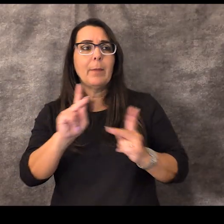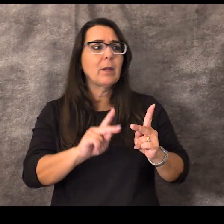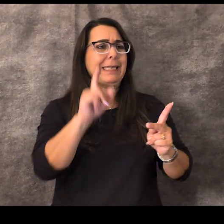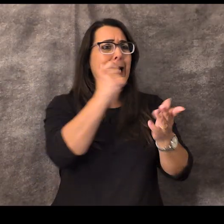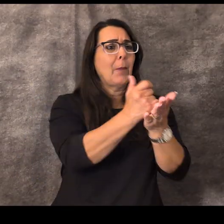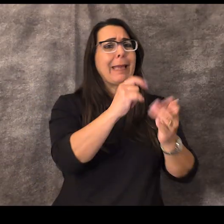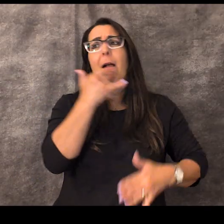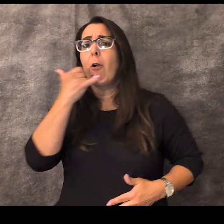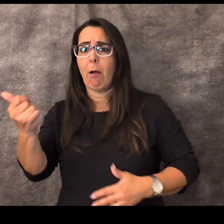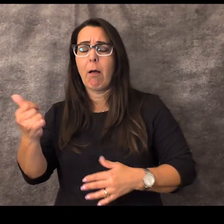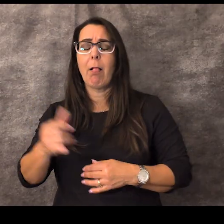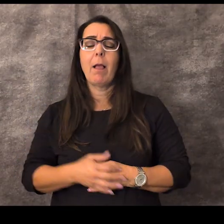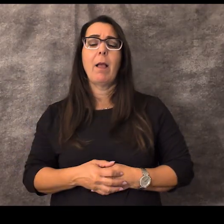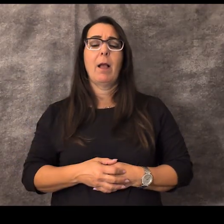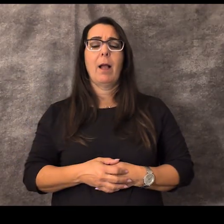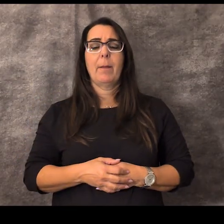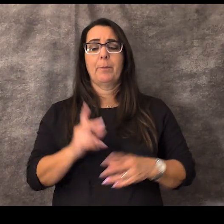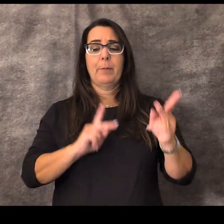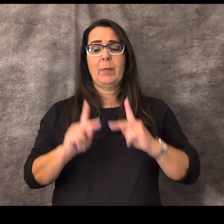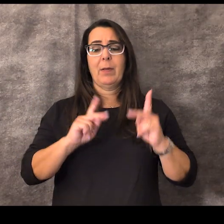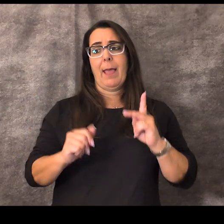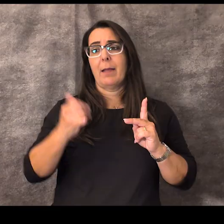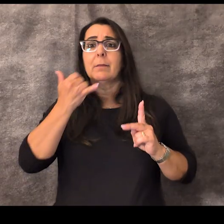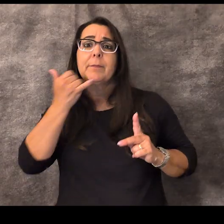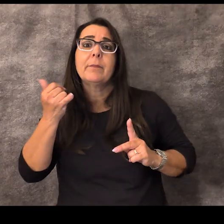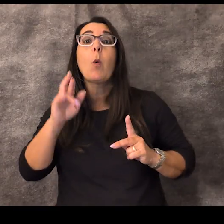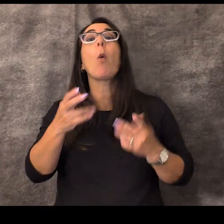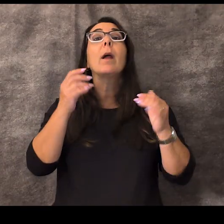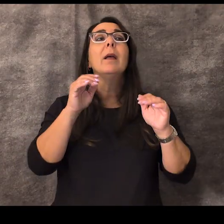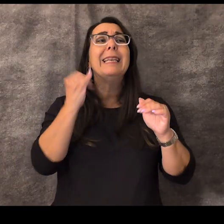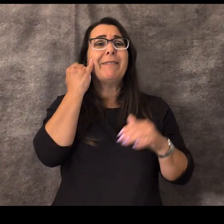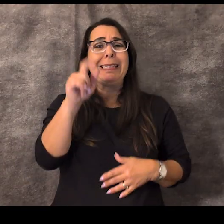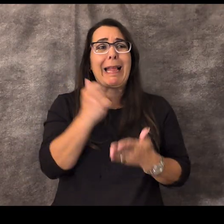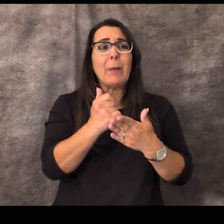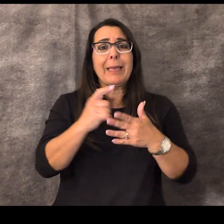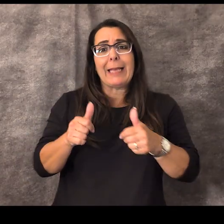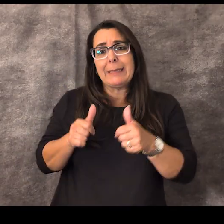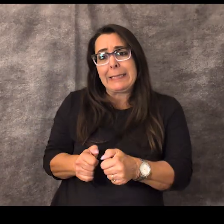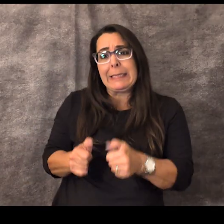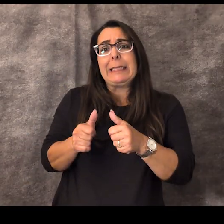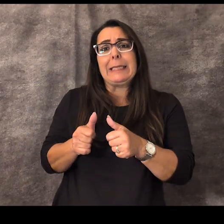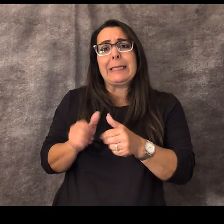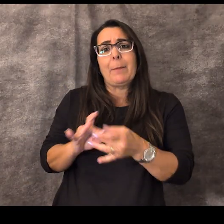They can, talk to someone on the phone, they can text message, you know, if that's what's needed.